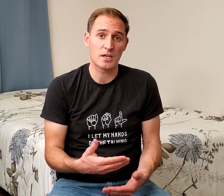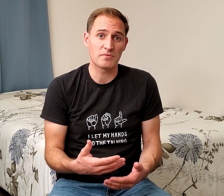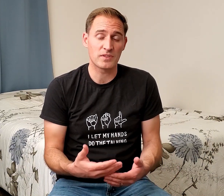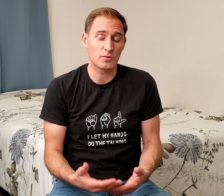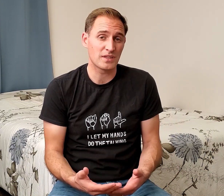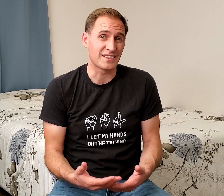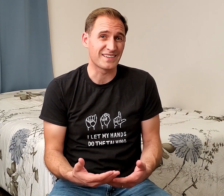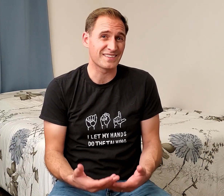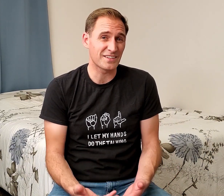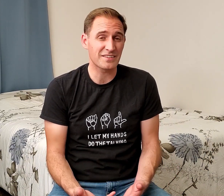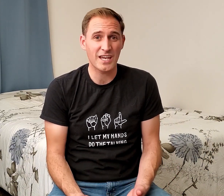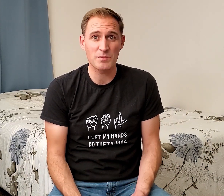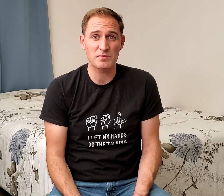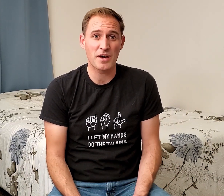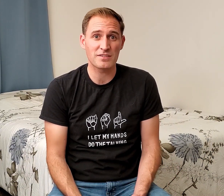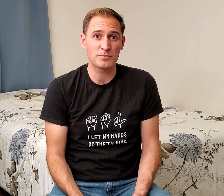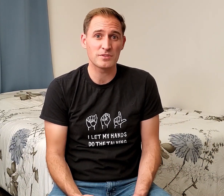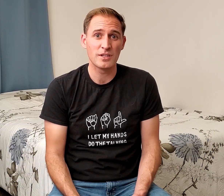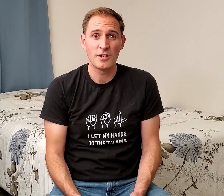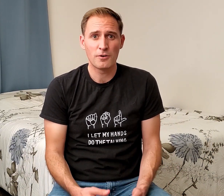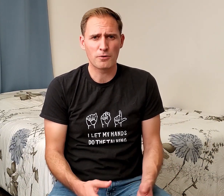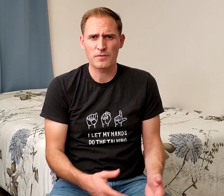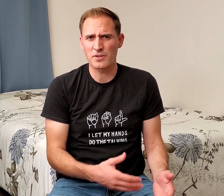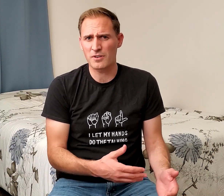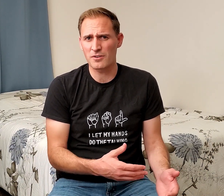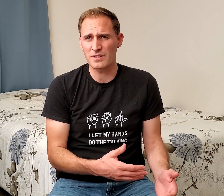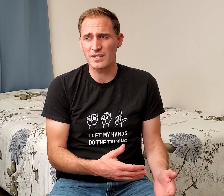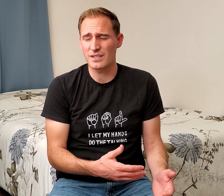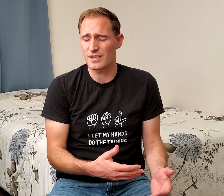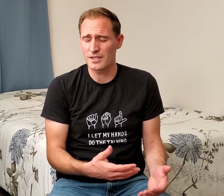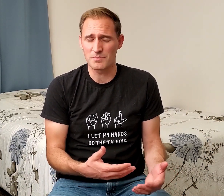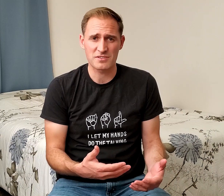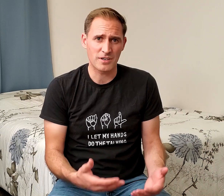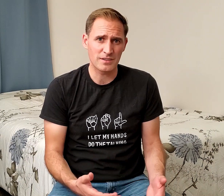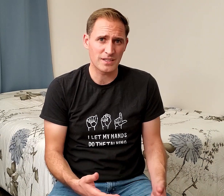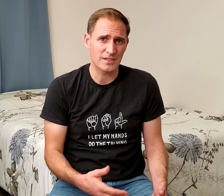fluent in as little time as possible or if you're currently struggling and